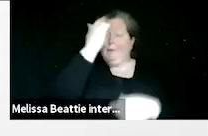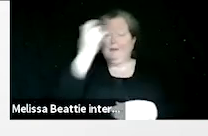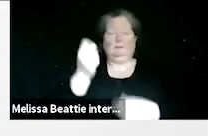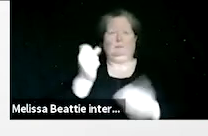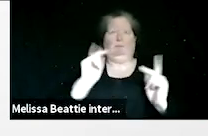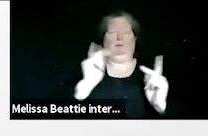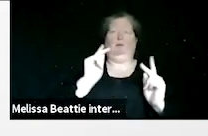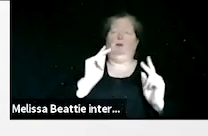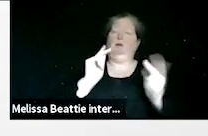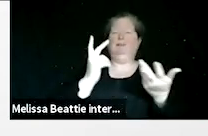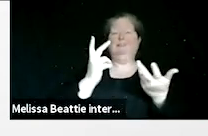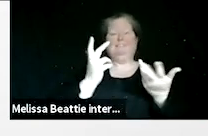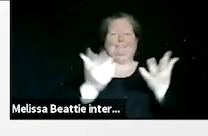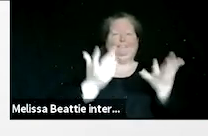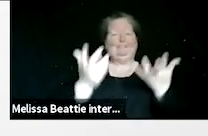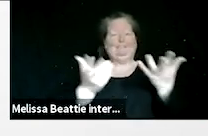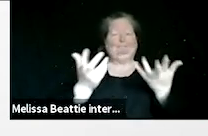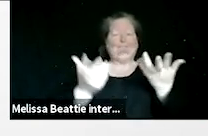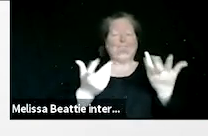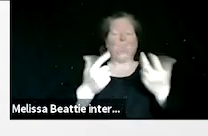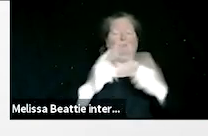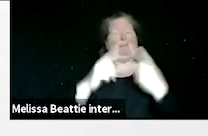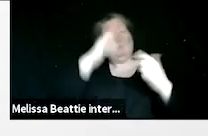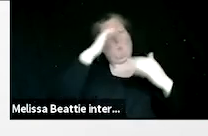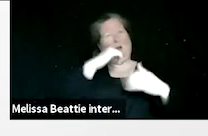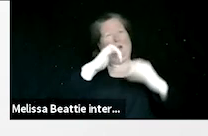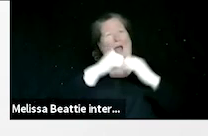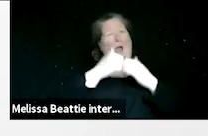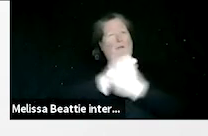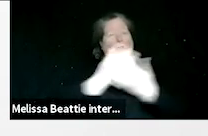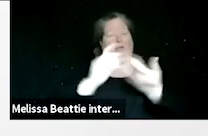Ben Woelk: It's weird, where it's gone. But it was still that idea. Let's get to where people are